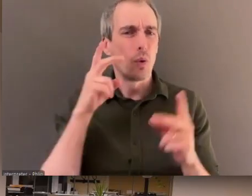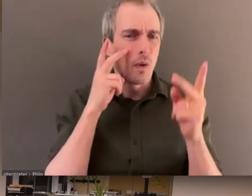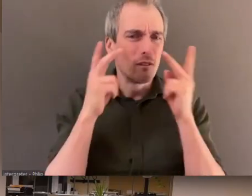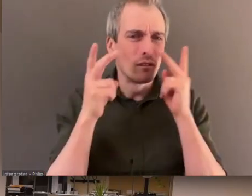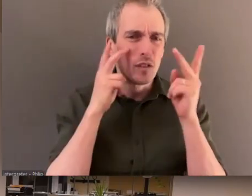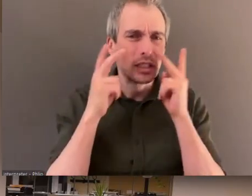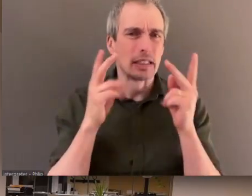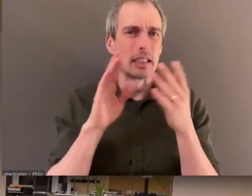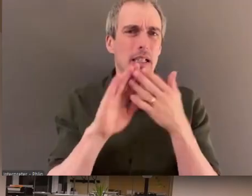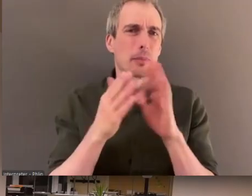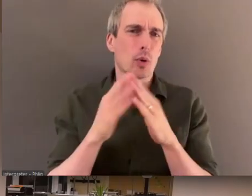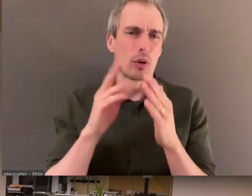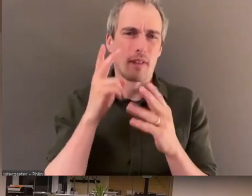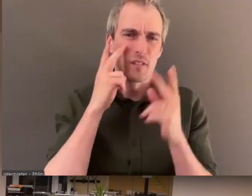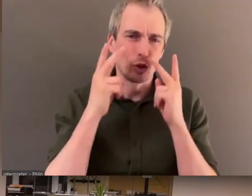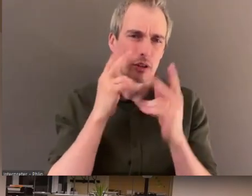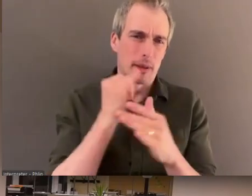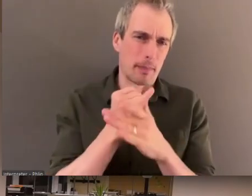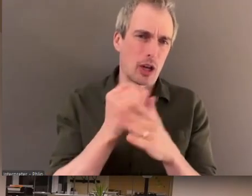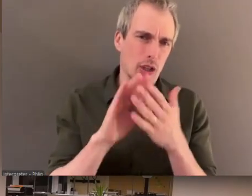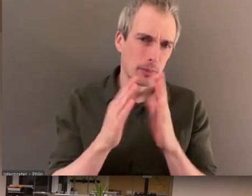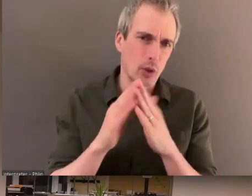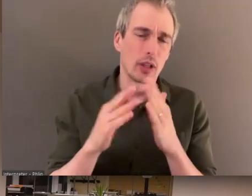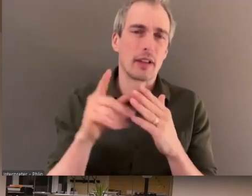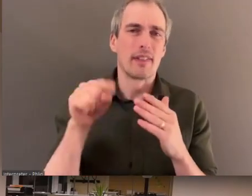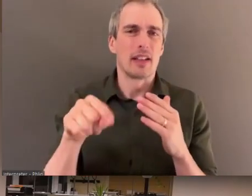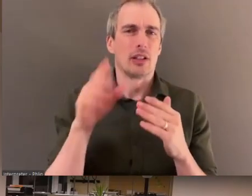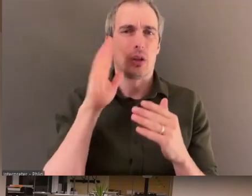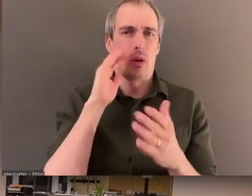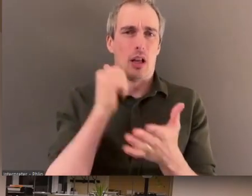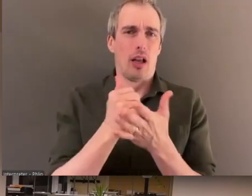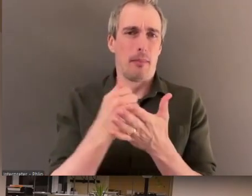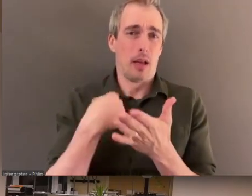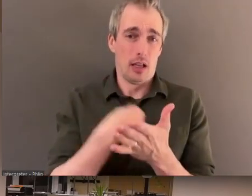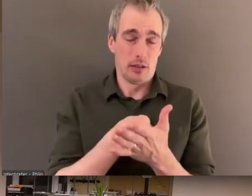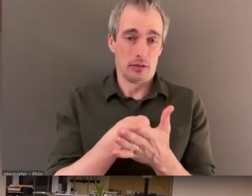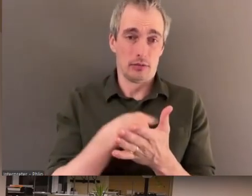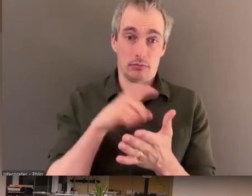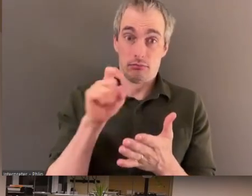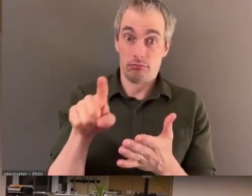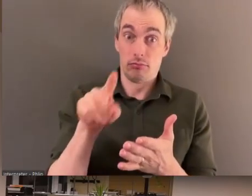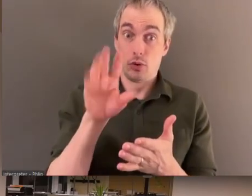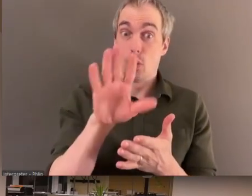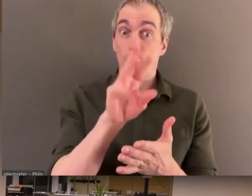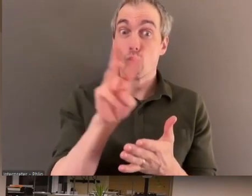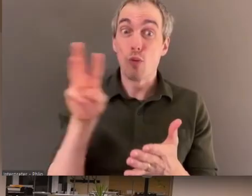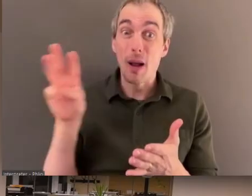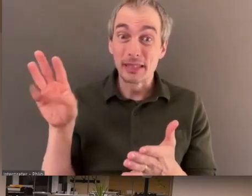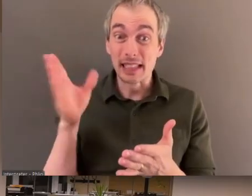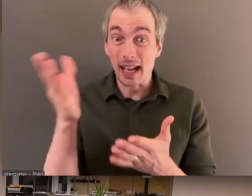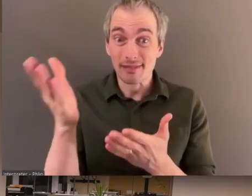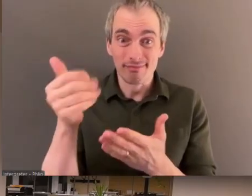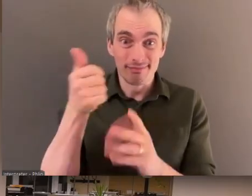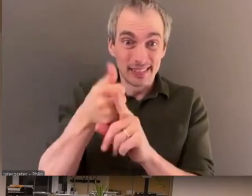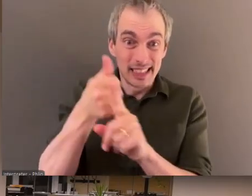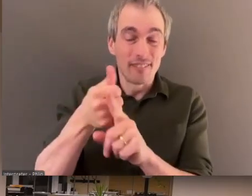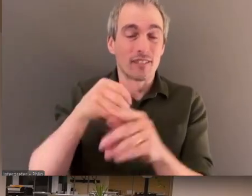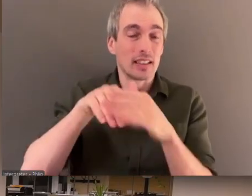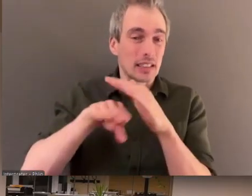help us. Is the website accessible to screen readers and can the website be made like high